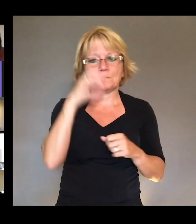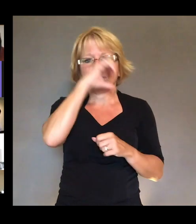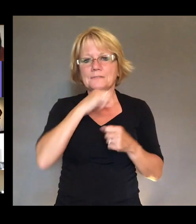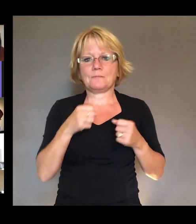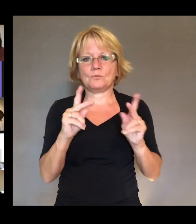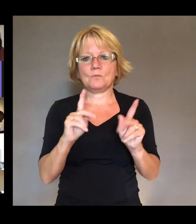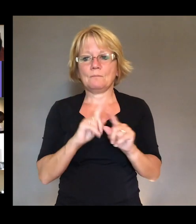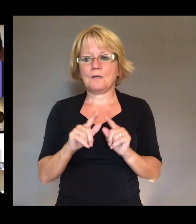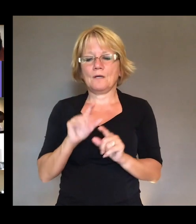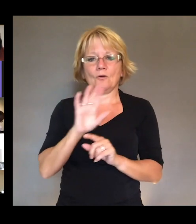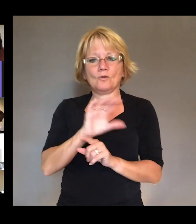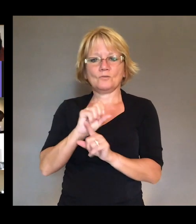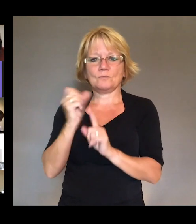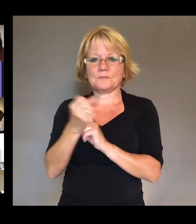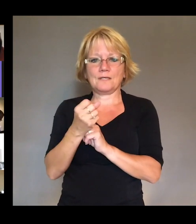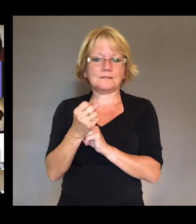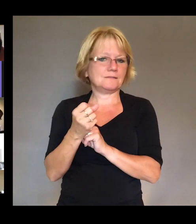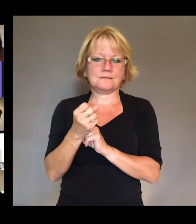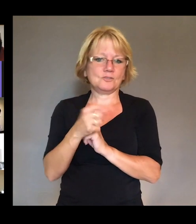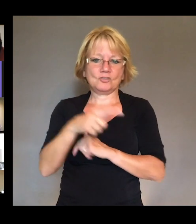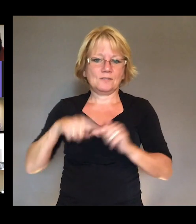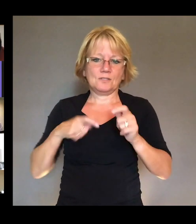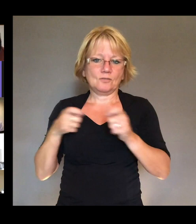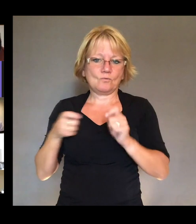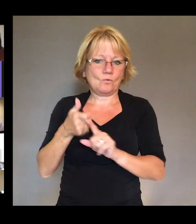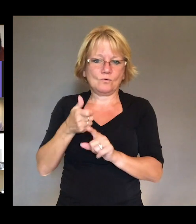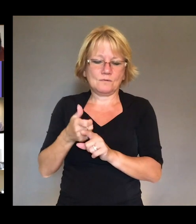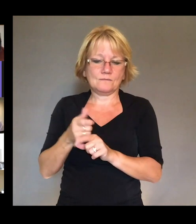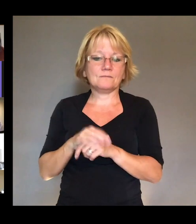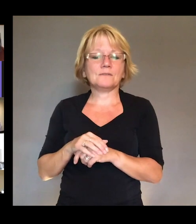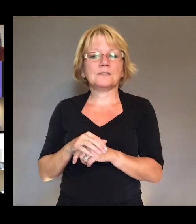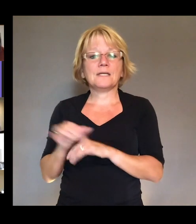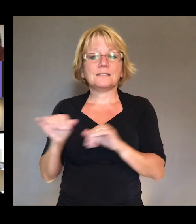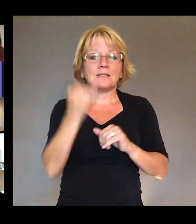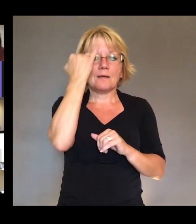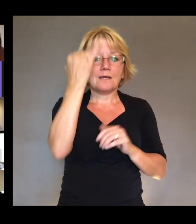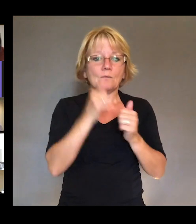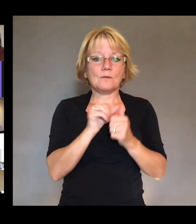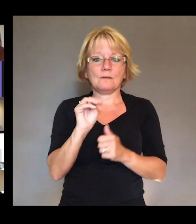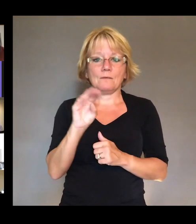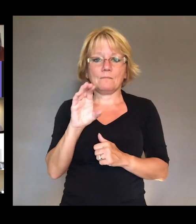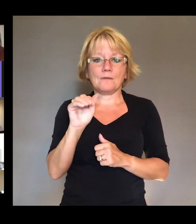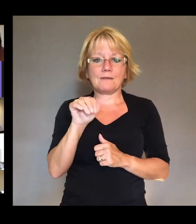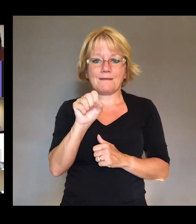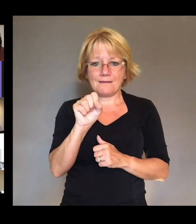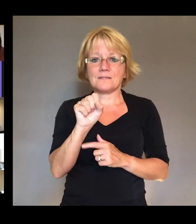because of circumstances outside of their control. And so kind of like Missy was talking about M tasks. The system is flawed,